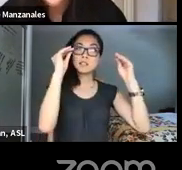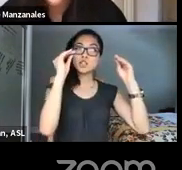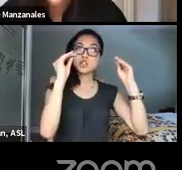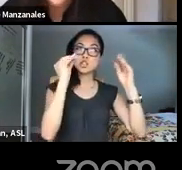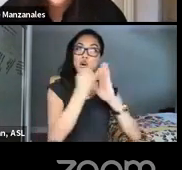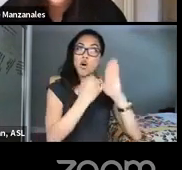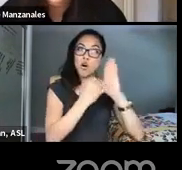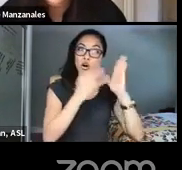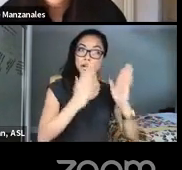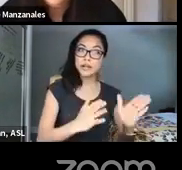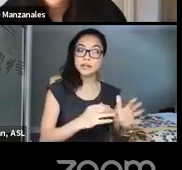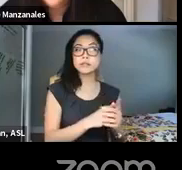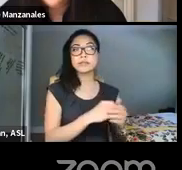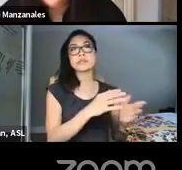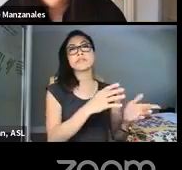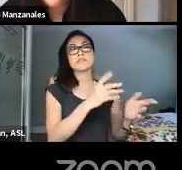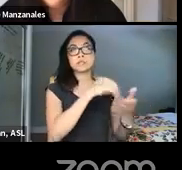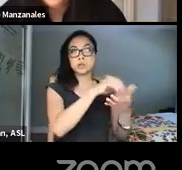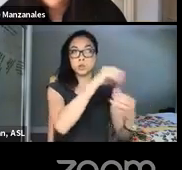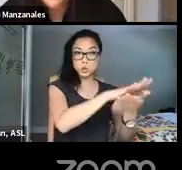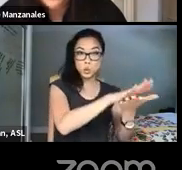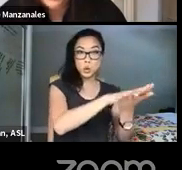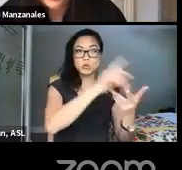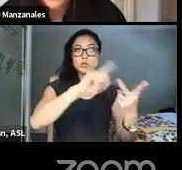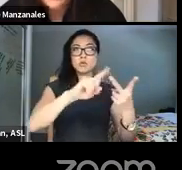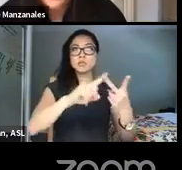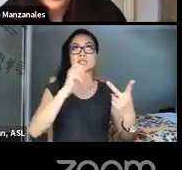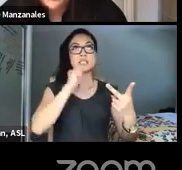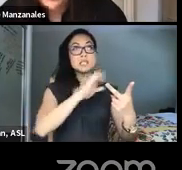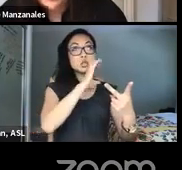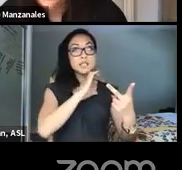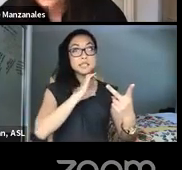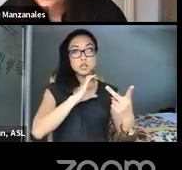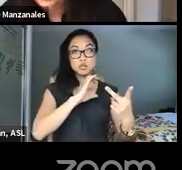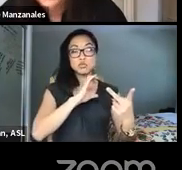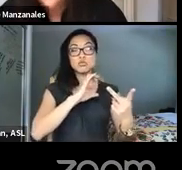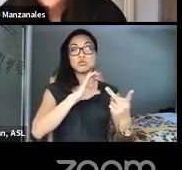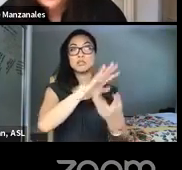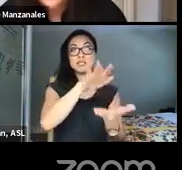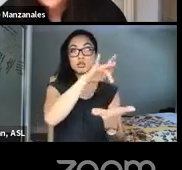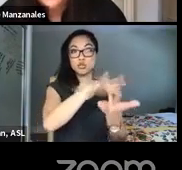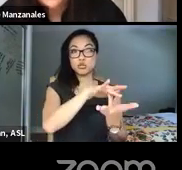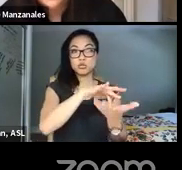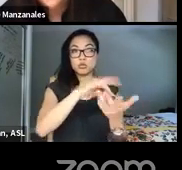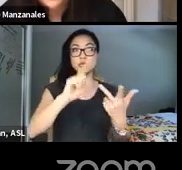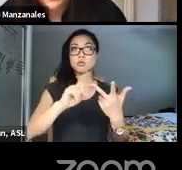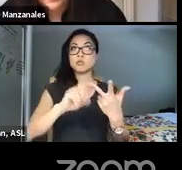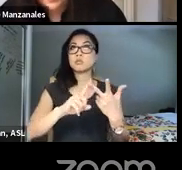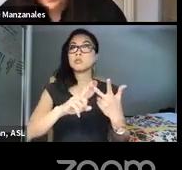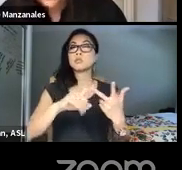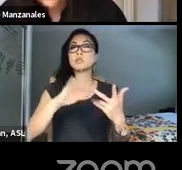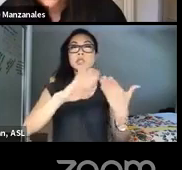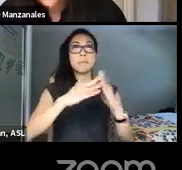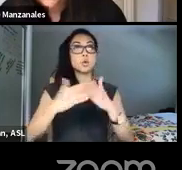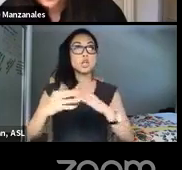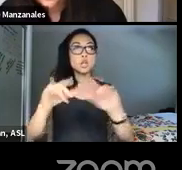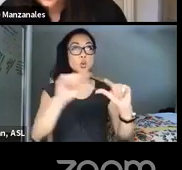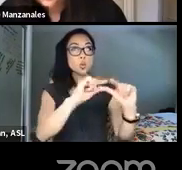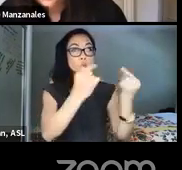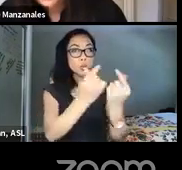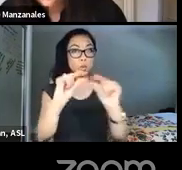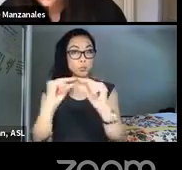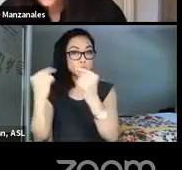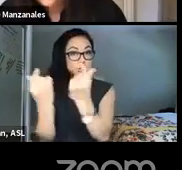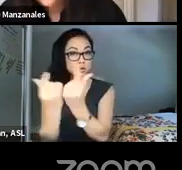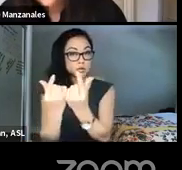Before all of this happened, classes were happening daily at the school, we are